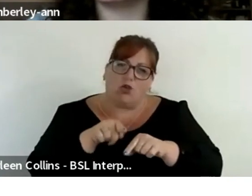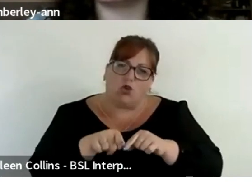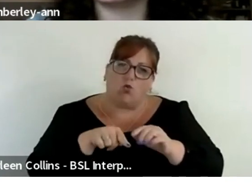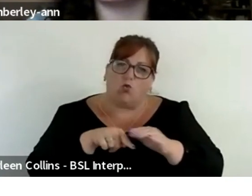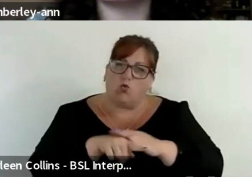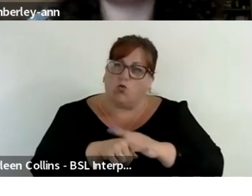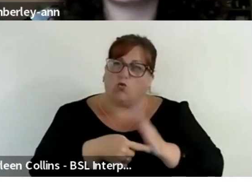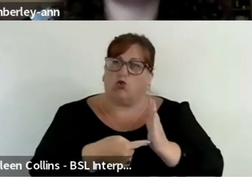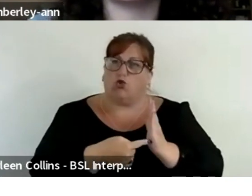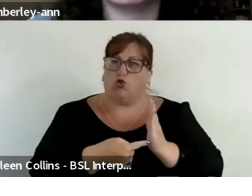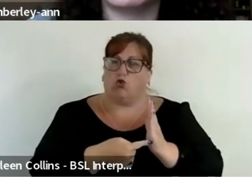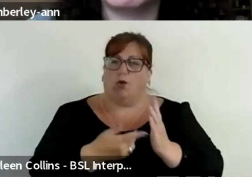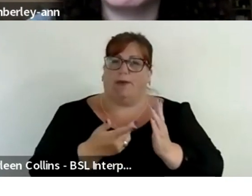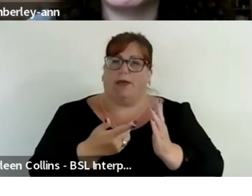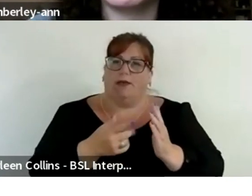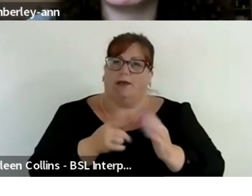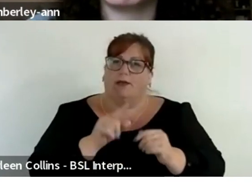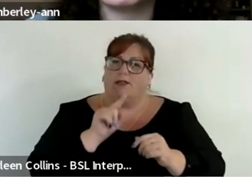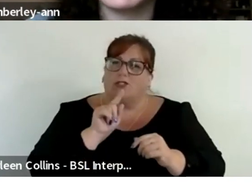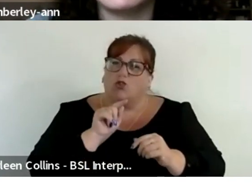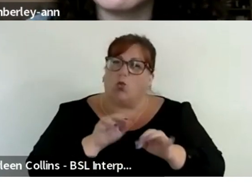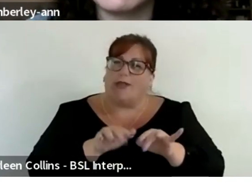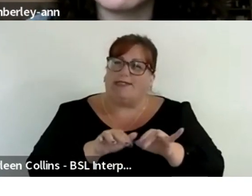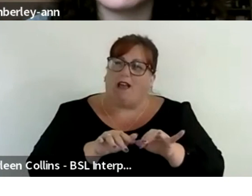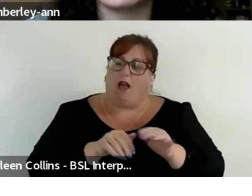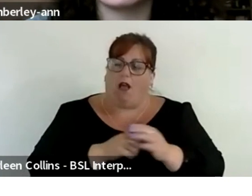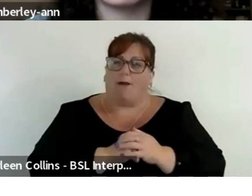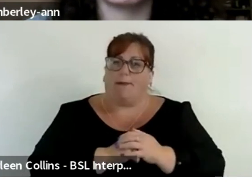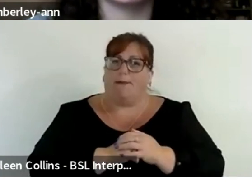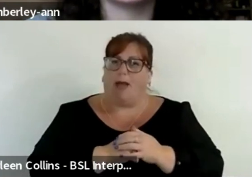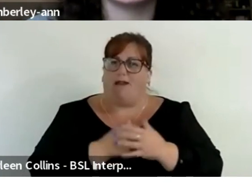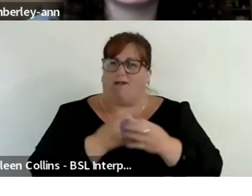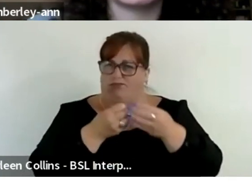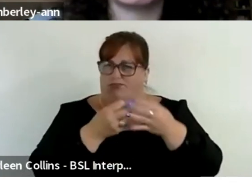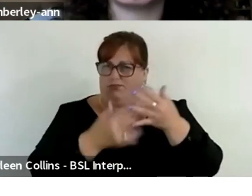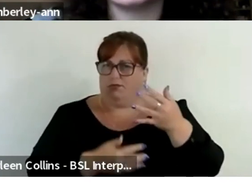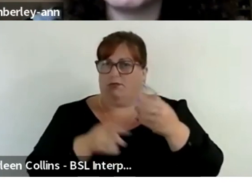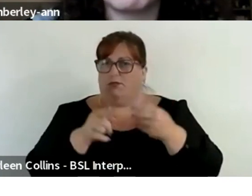The information the website link for our careers site, which I imagine we